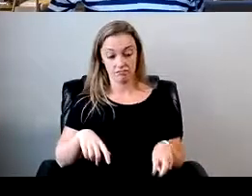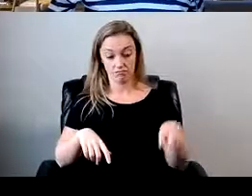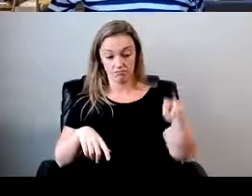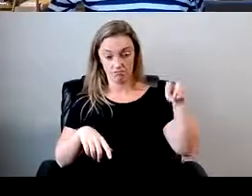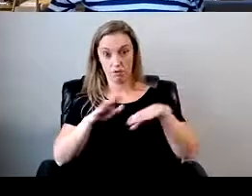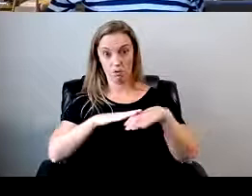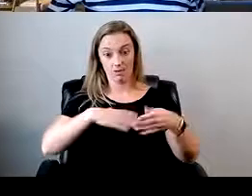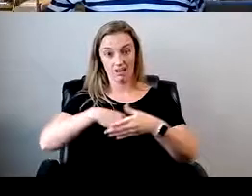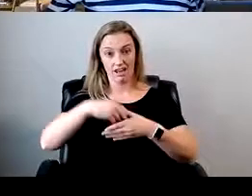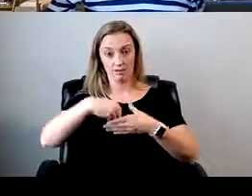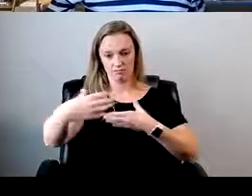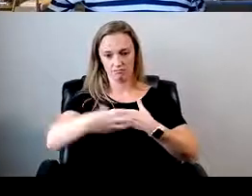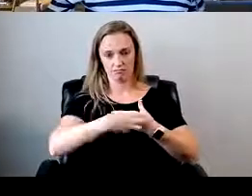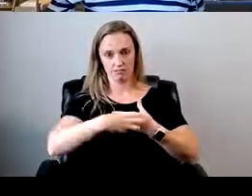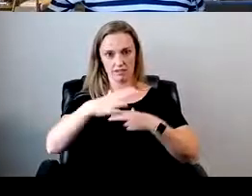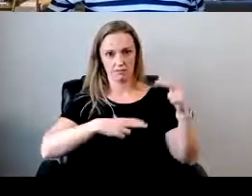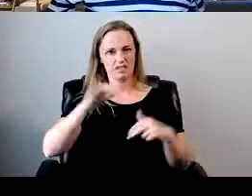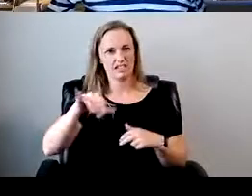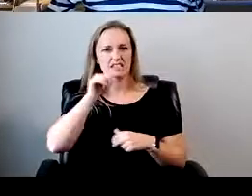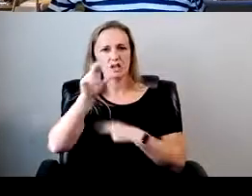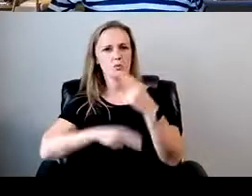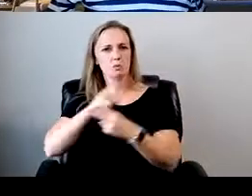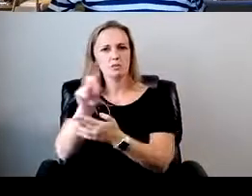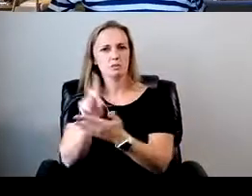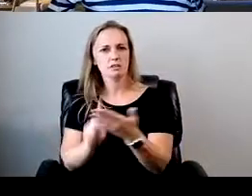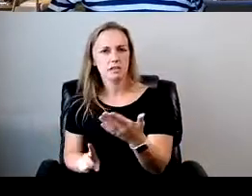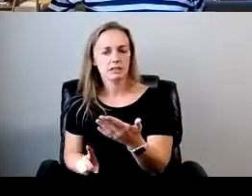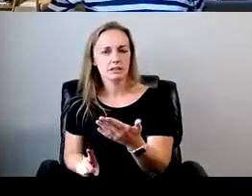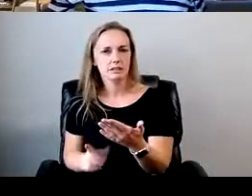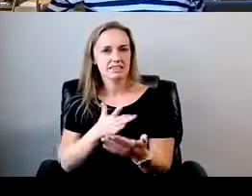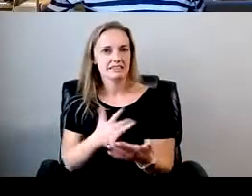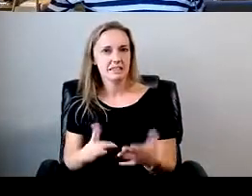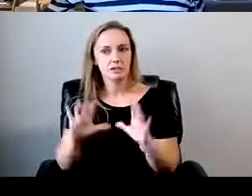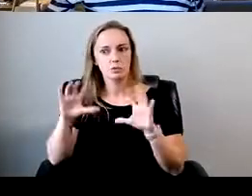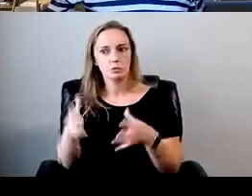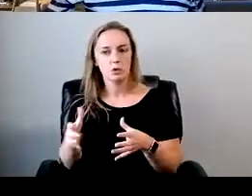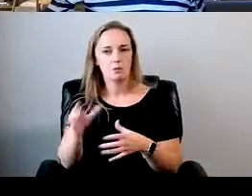you're not gonna think of that as universal design. I don't think you're gonna think of a group of 10 to 12 people standing